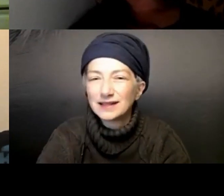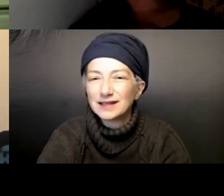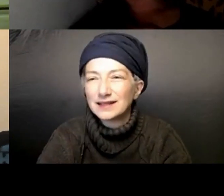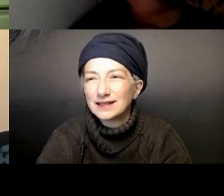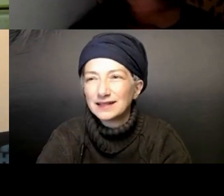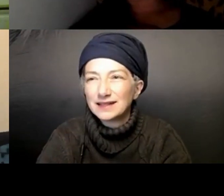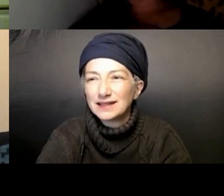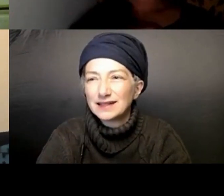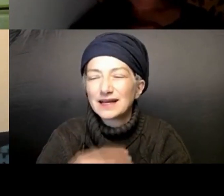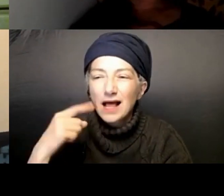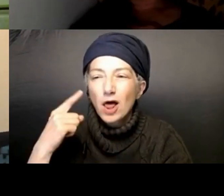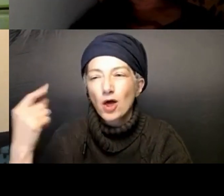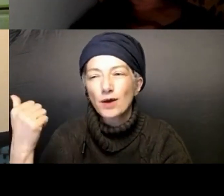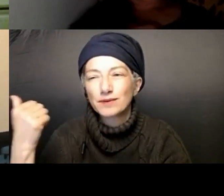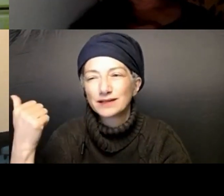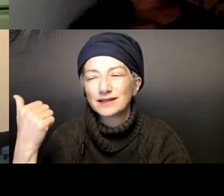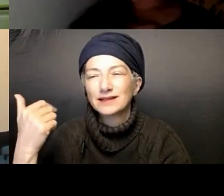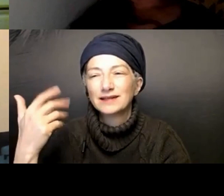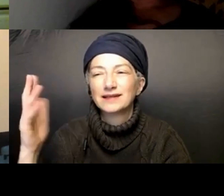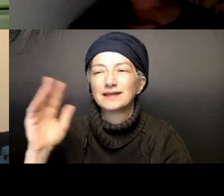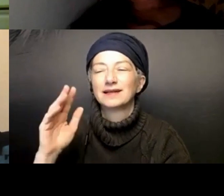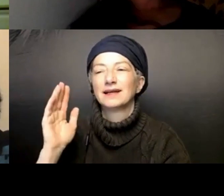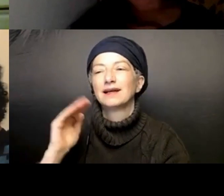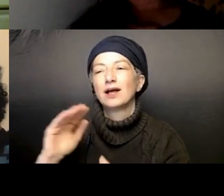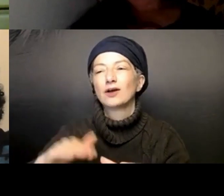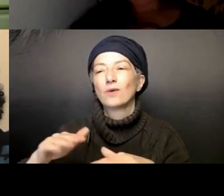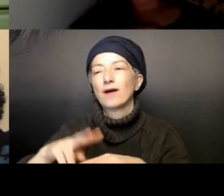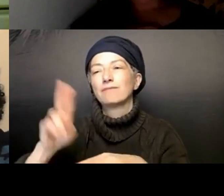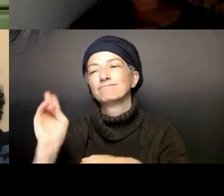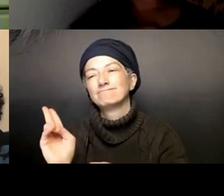somewhere and very glad to hear her Crip Pleasures game being played out.